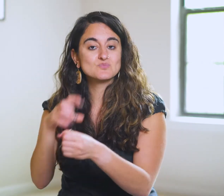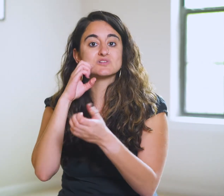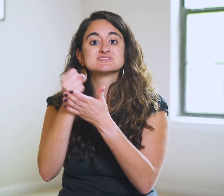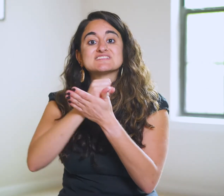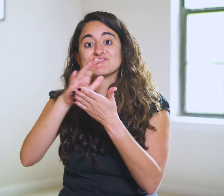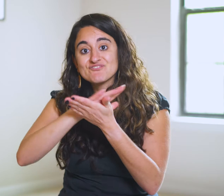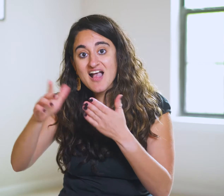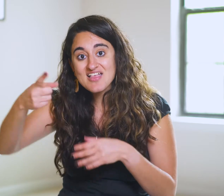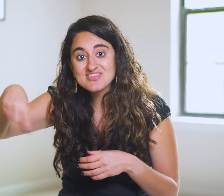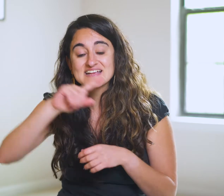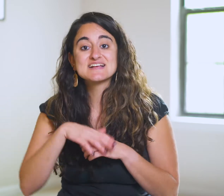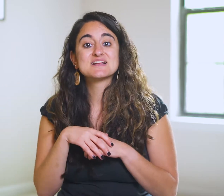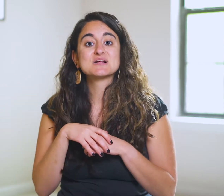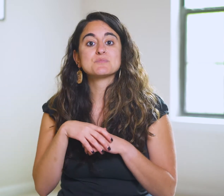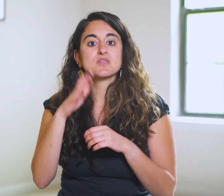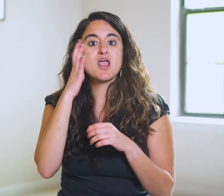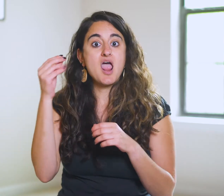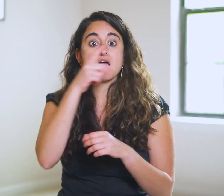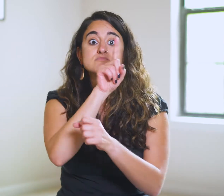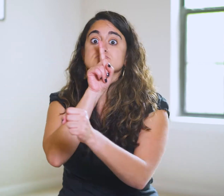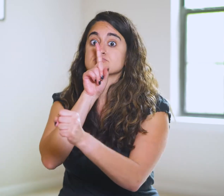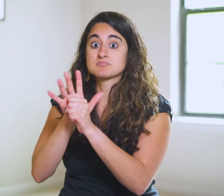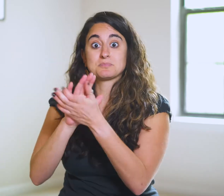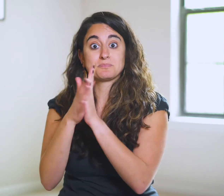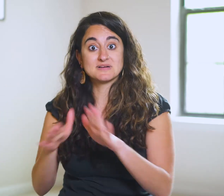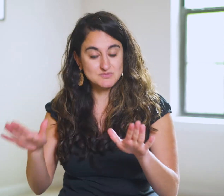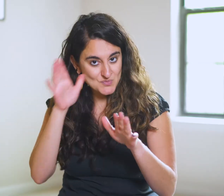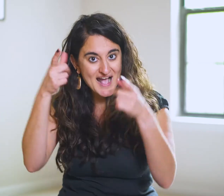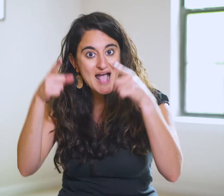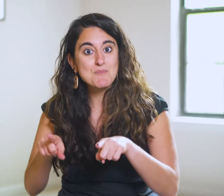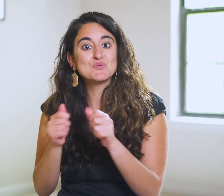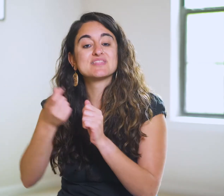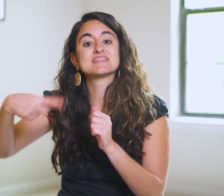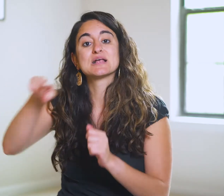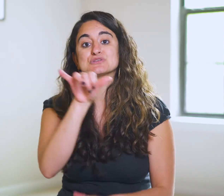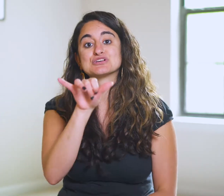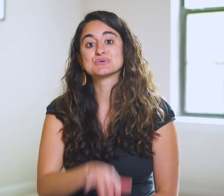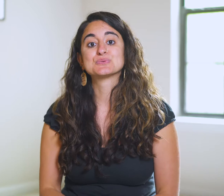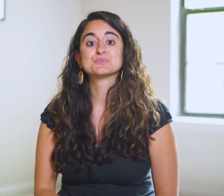He’ll sanctify them, and He’ll live out His eternal covenant of peace with them!